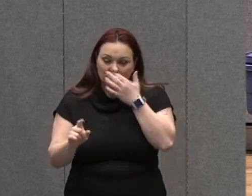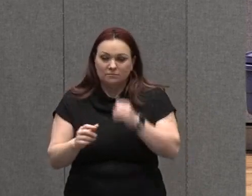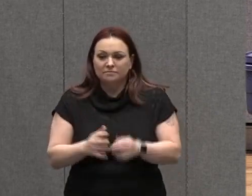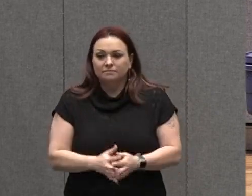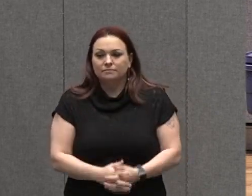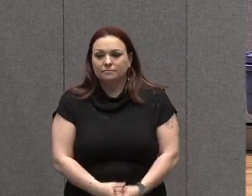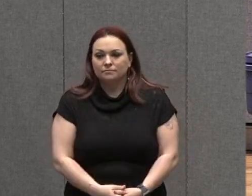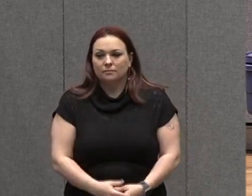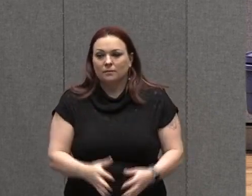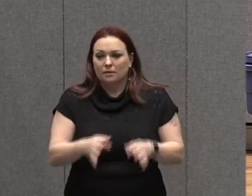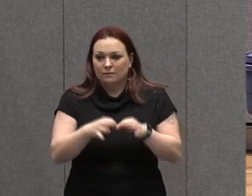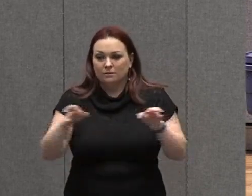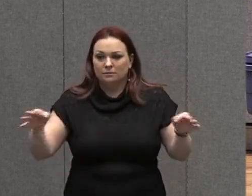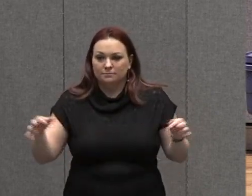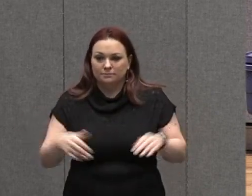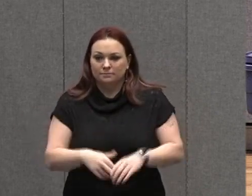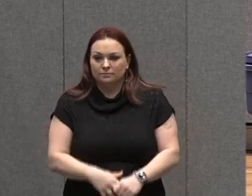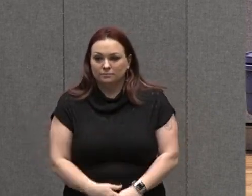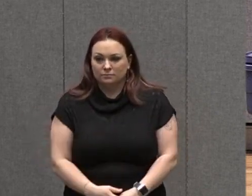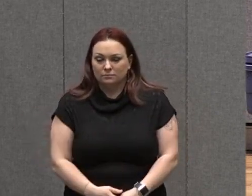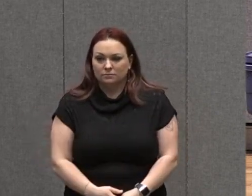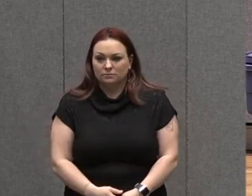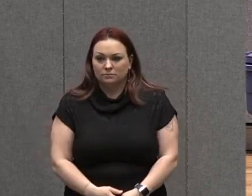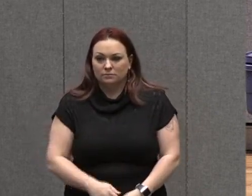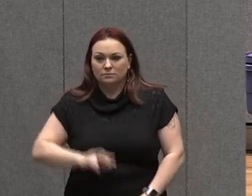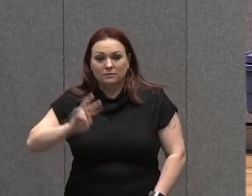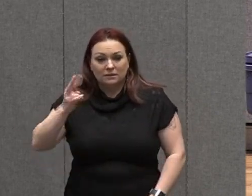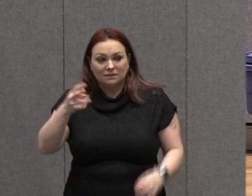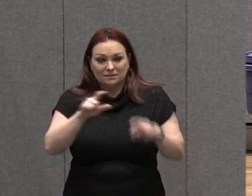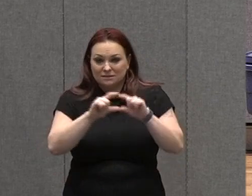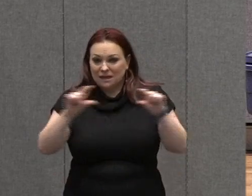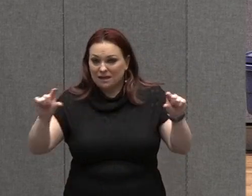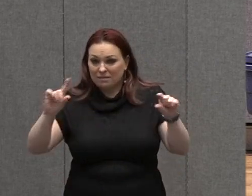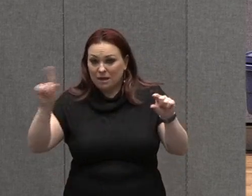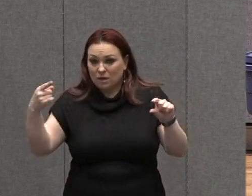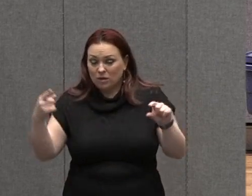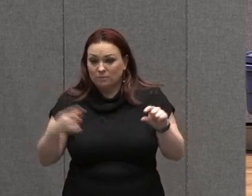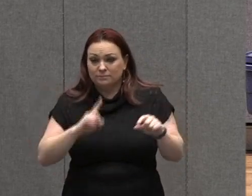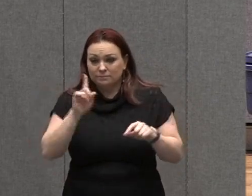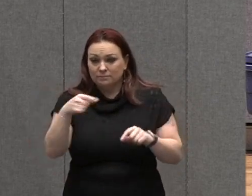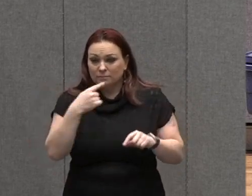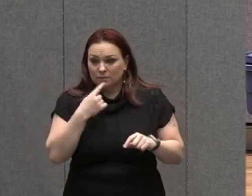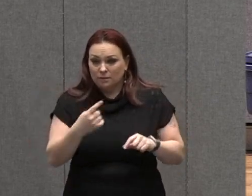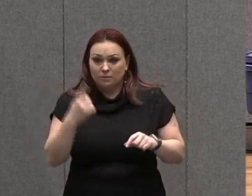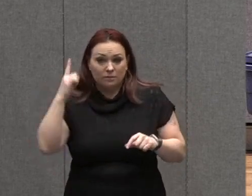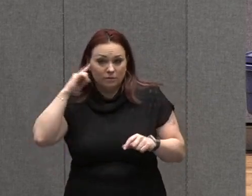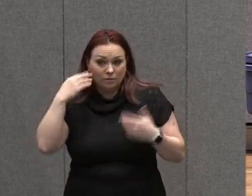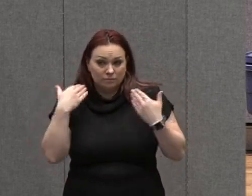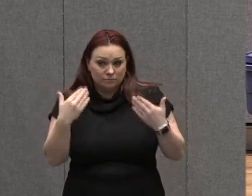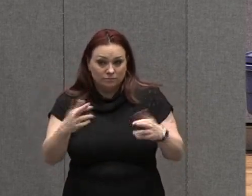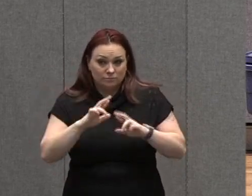Yeah we'll finish this, so let's just do the second line now. Just say it, here you go.